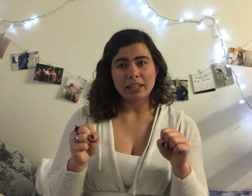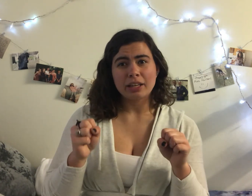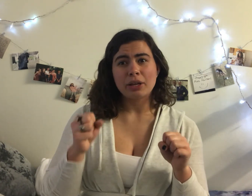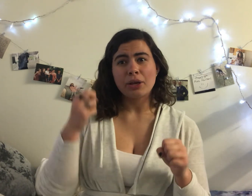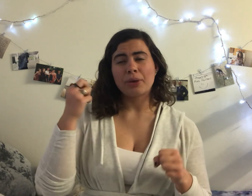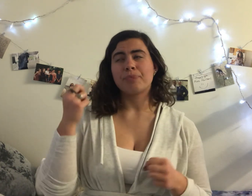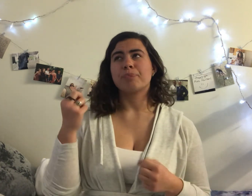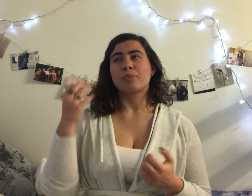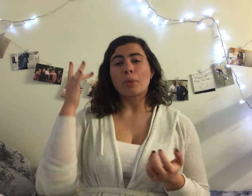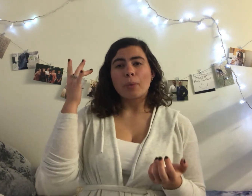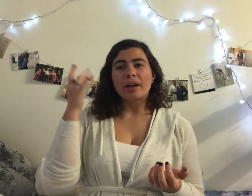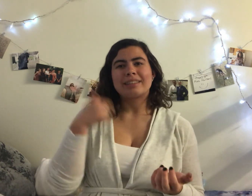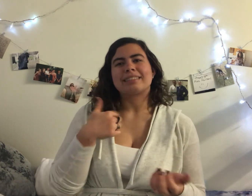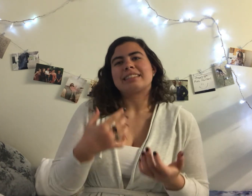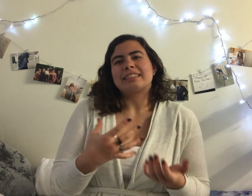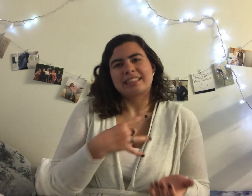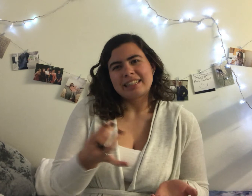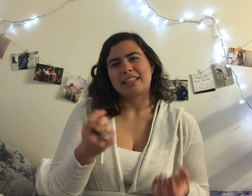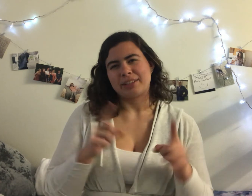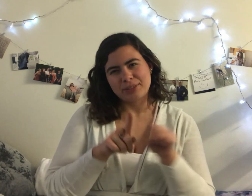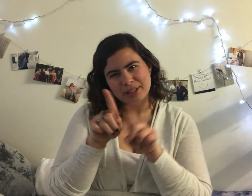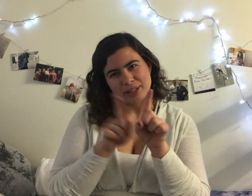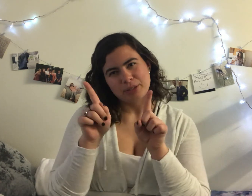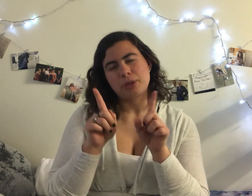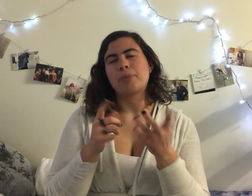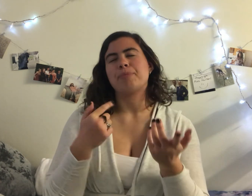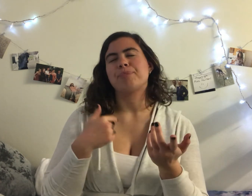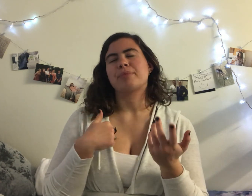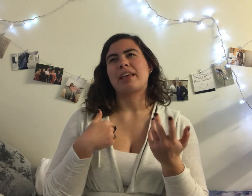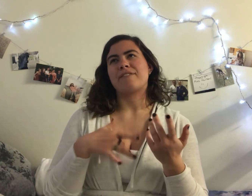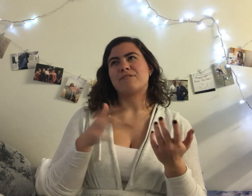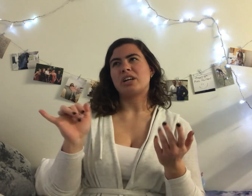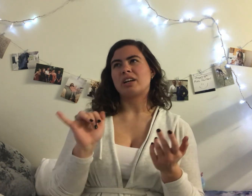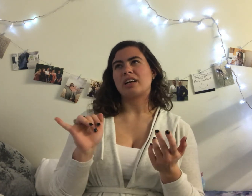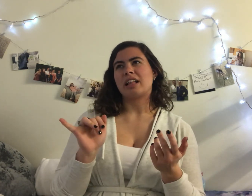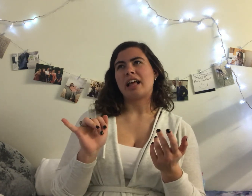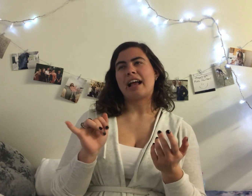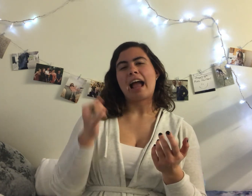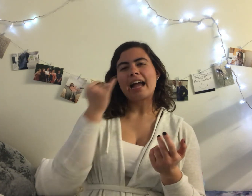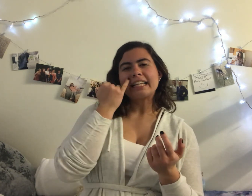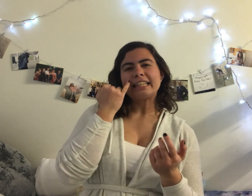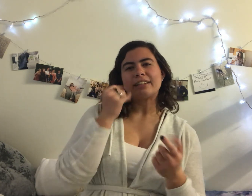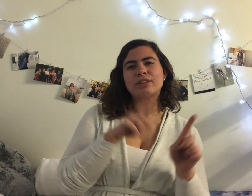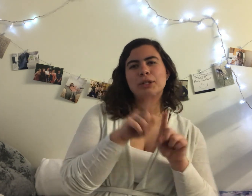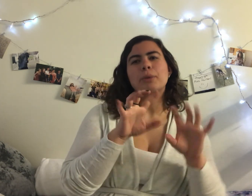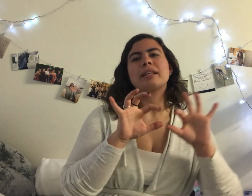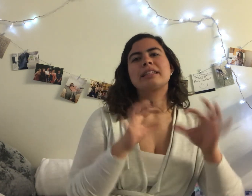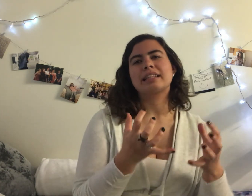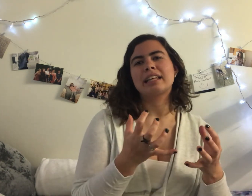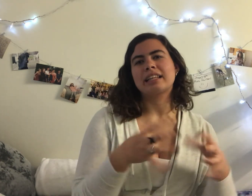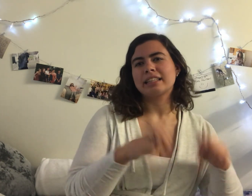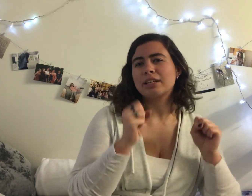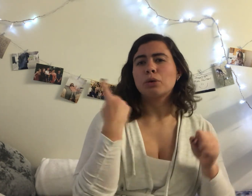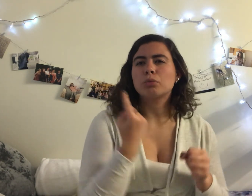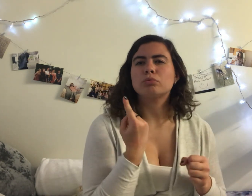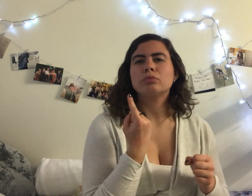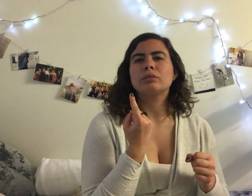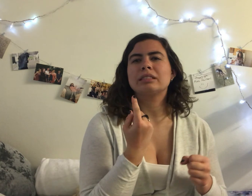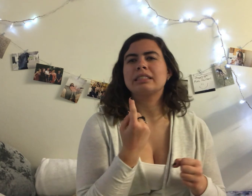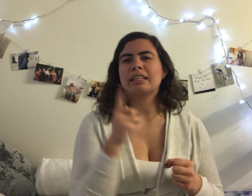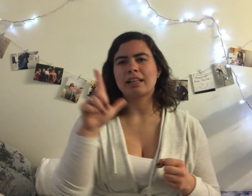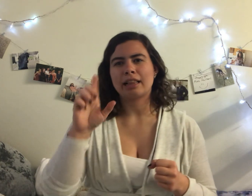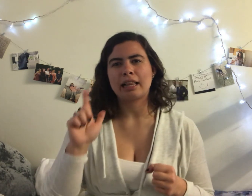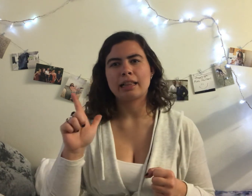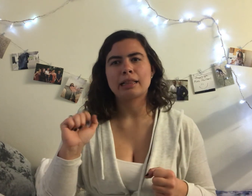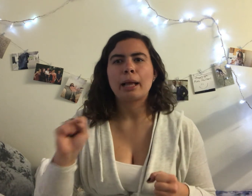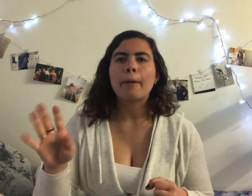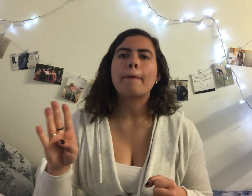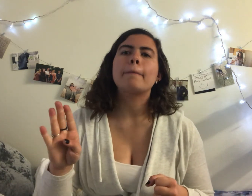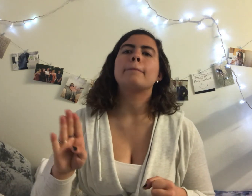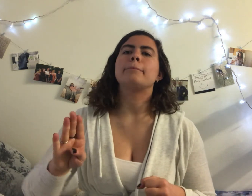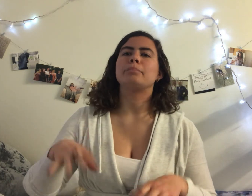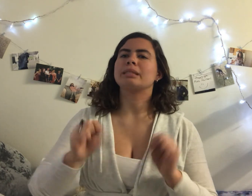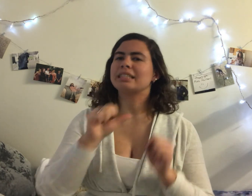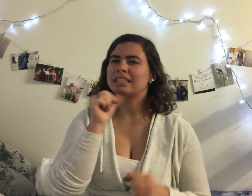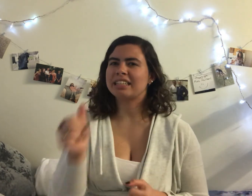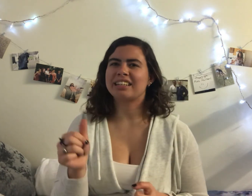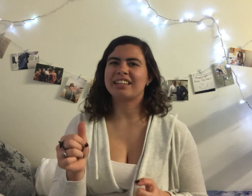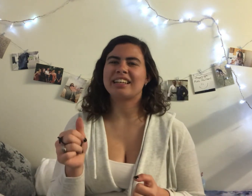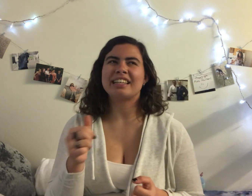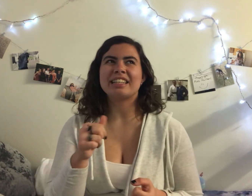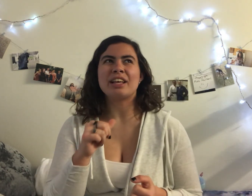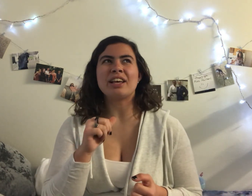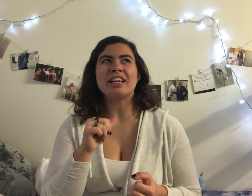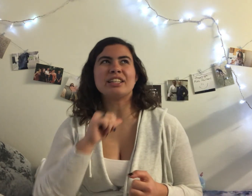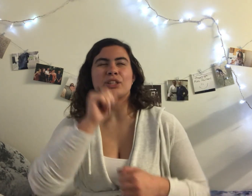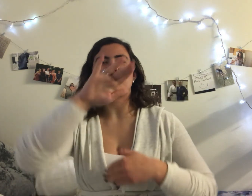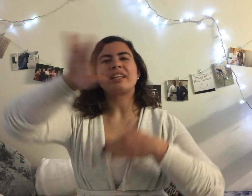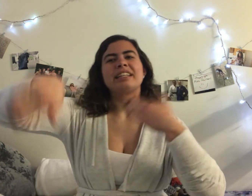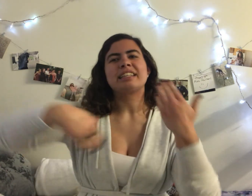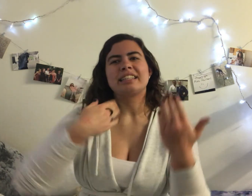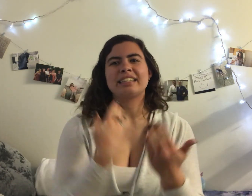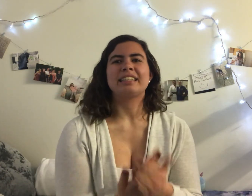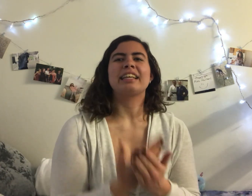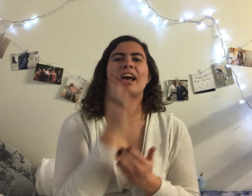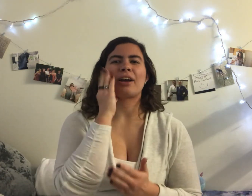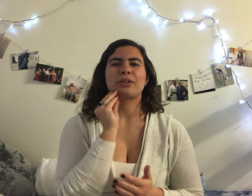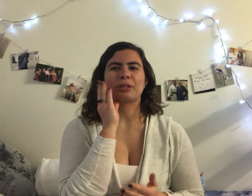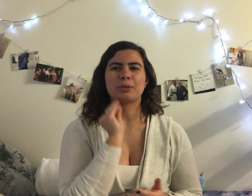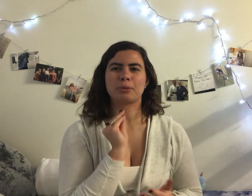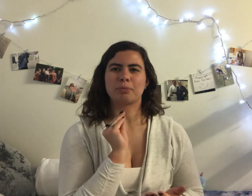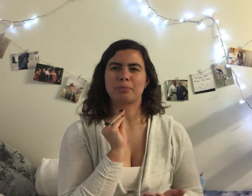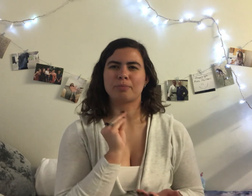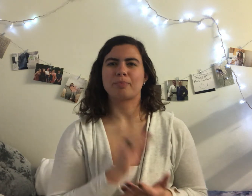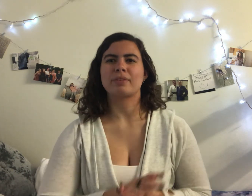I like astronomy, and I feel like if I just took the lecture and not the lab, I wouldn't get the full experience.